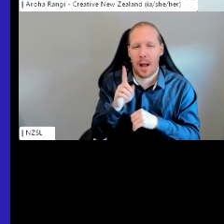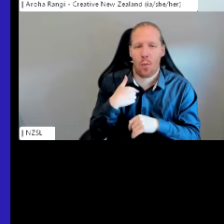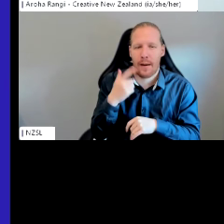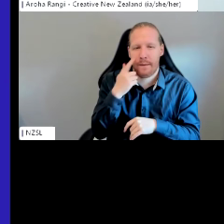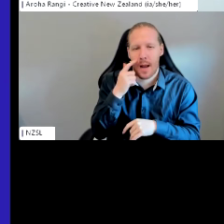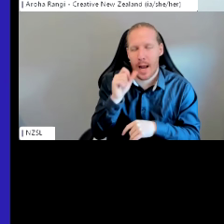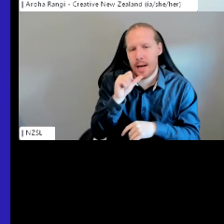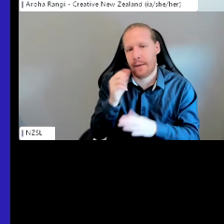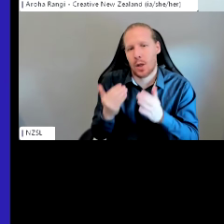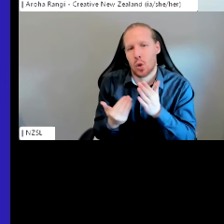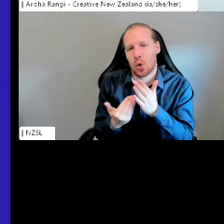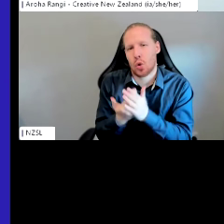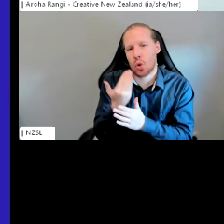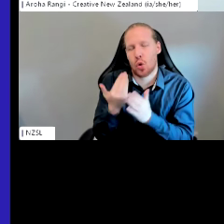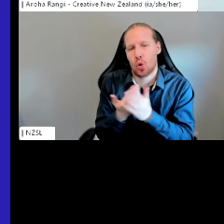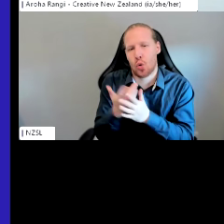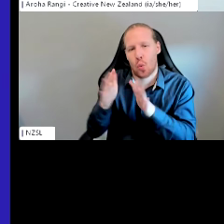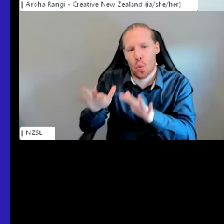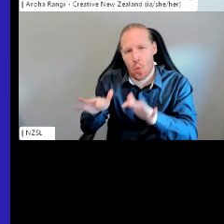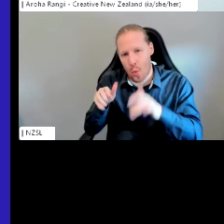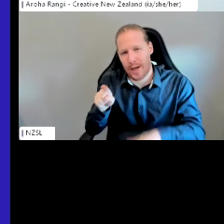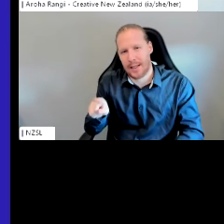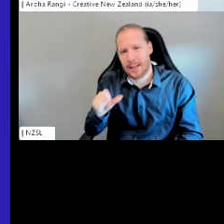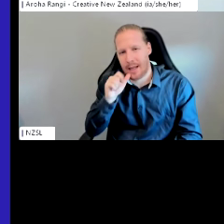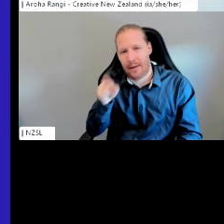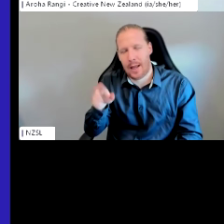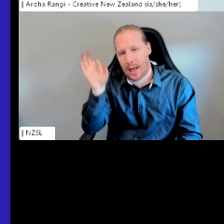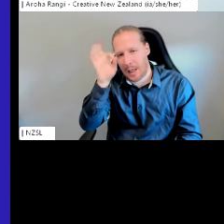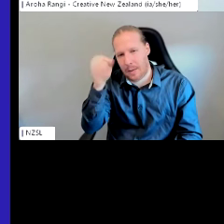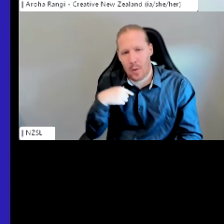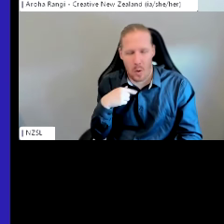something they vaguely heard of, it helps. But and you know it it's quite good to probably give